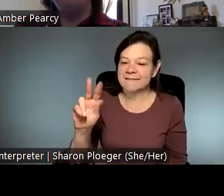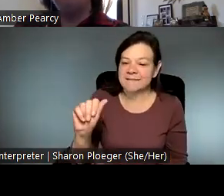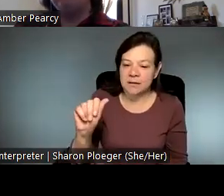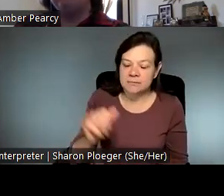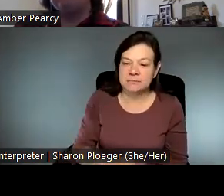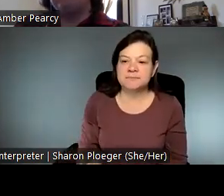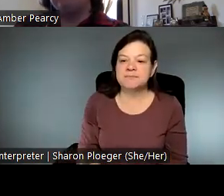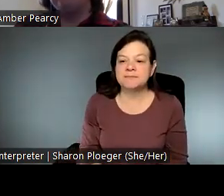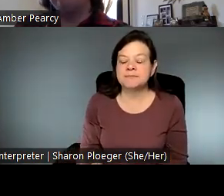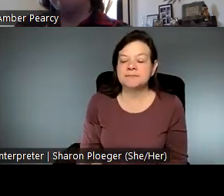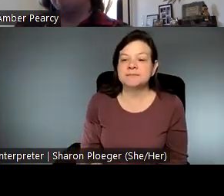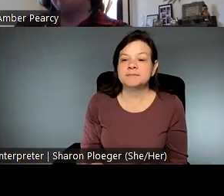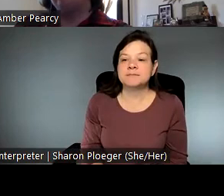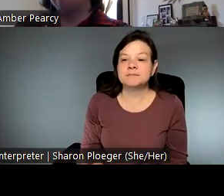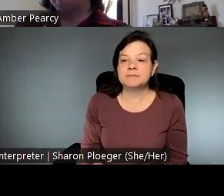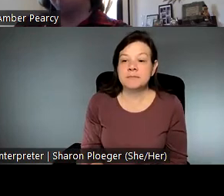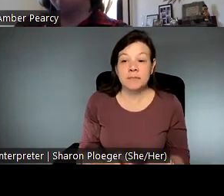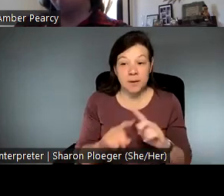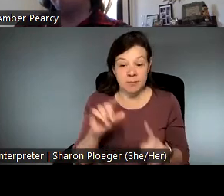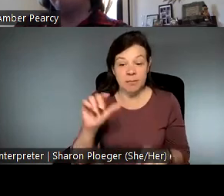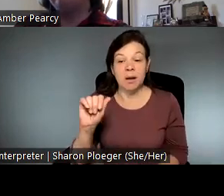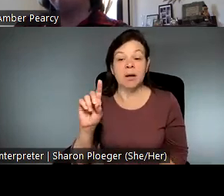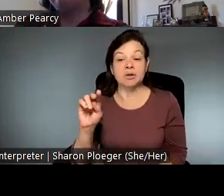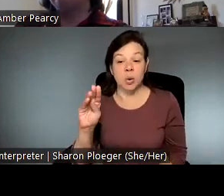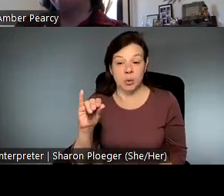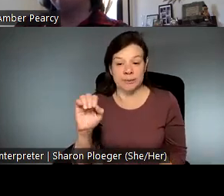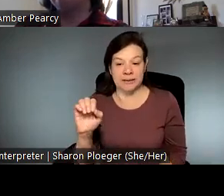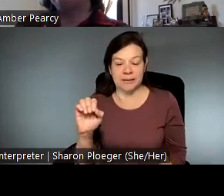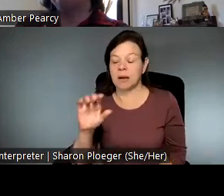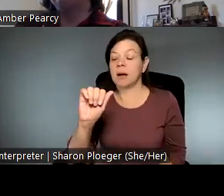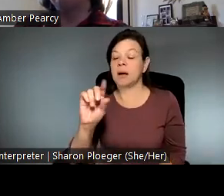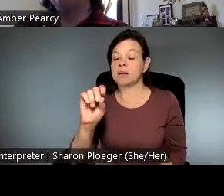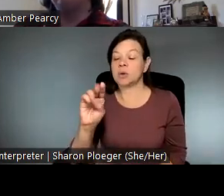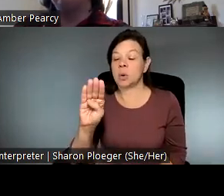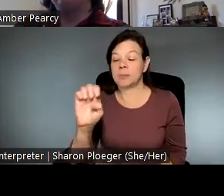Adobe does have more support for making your document accessible.